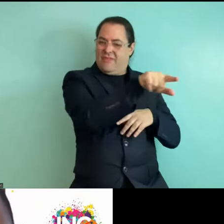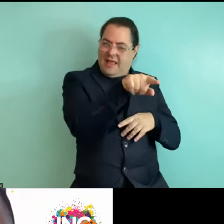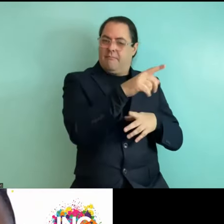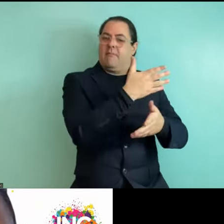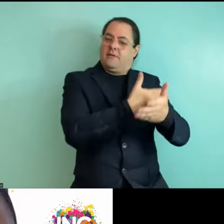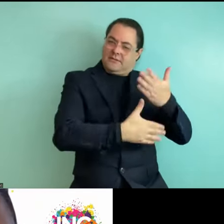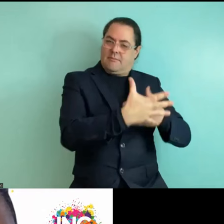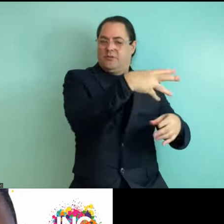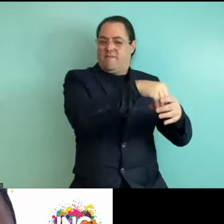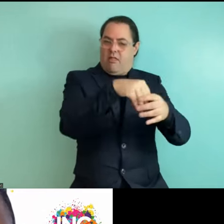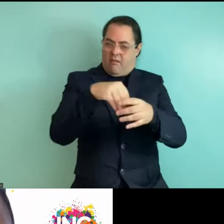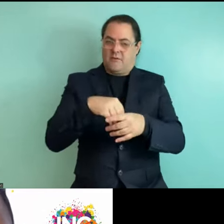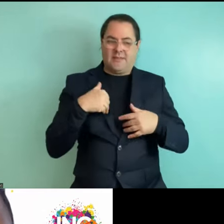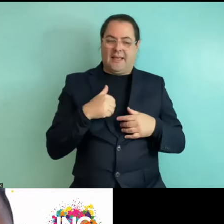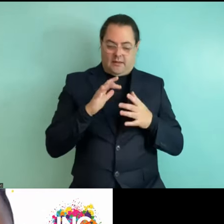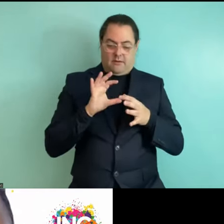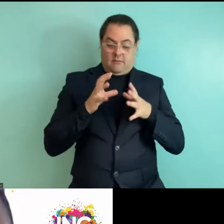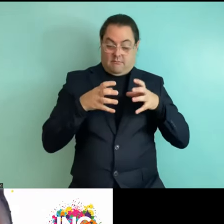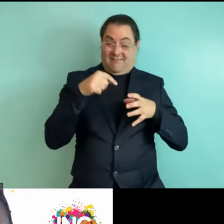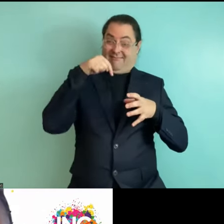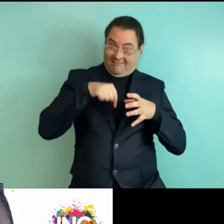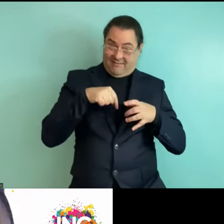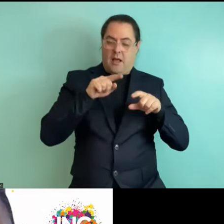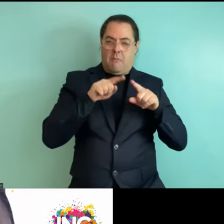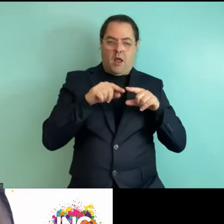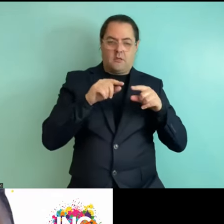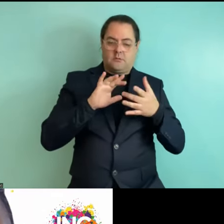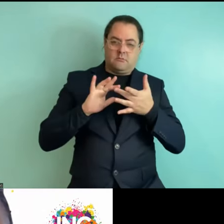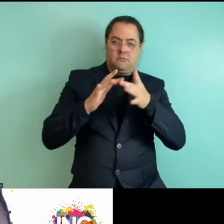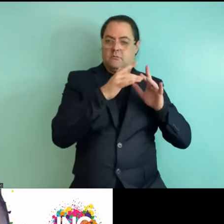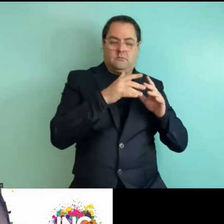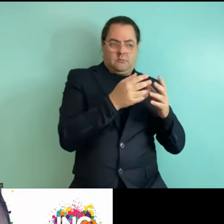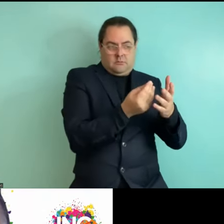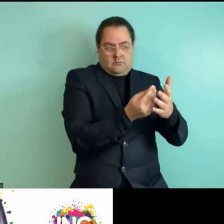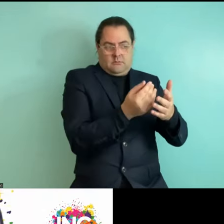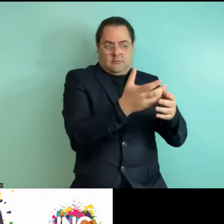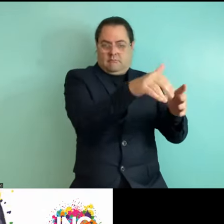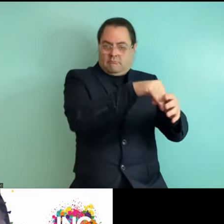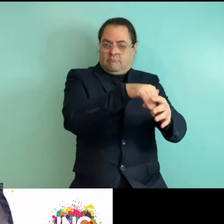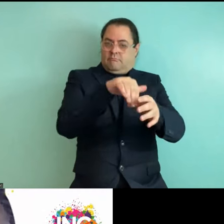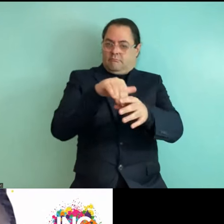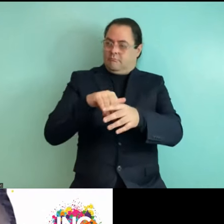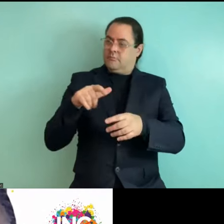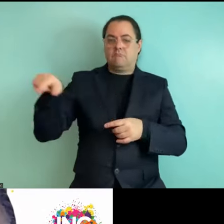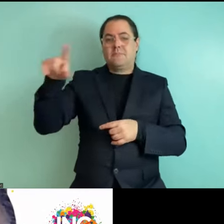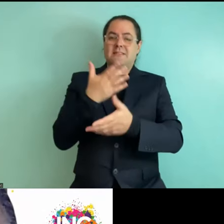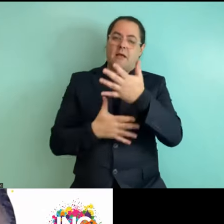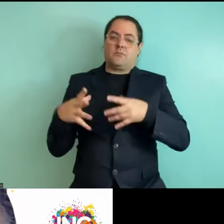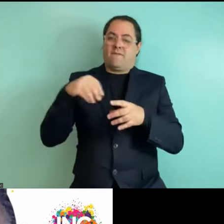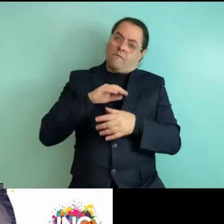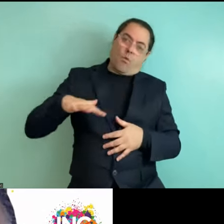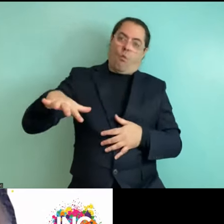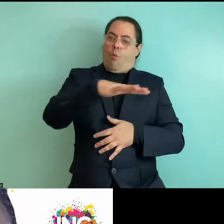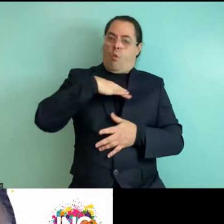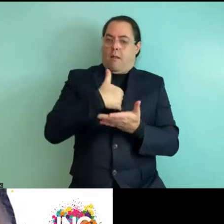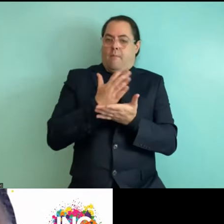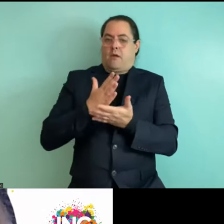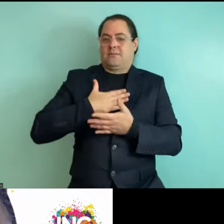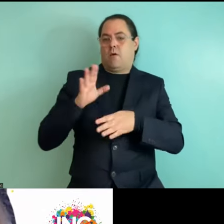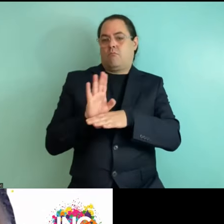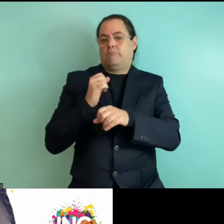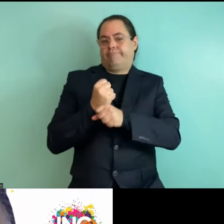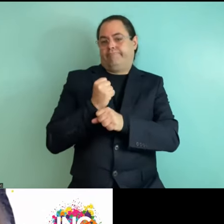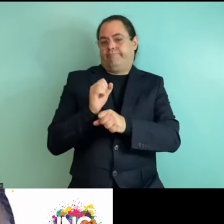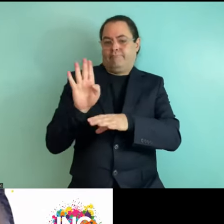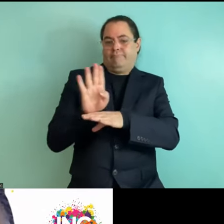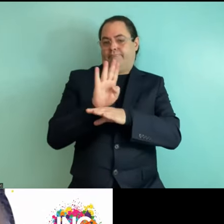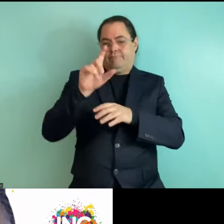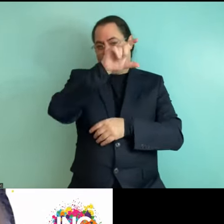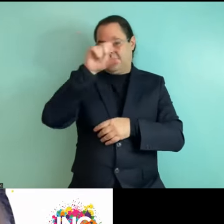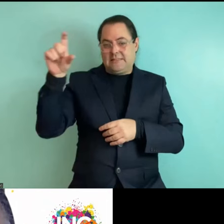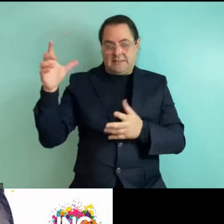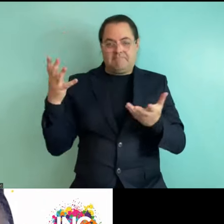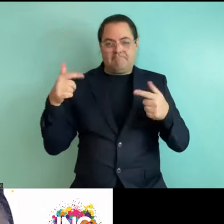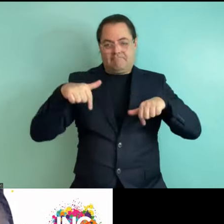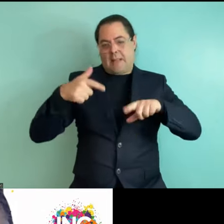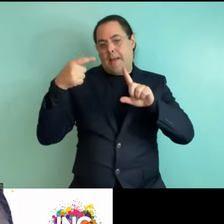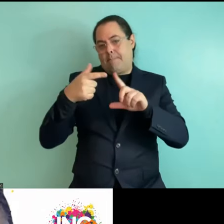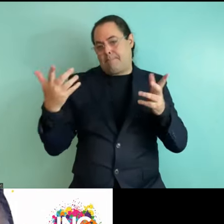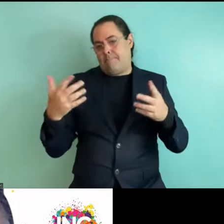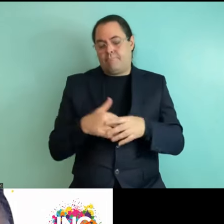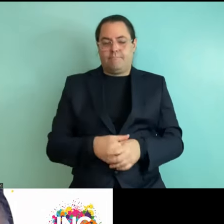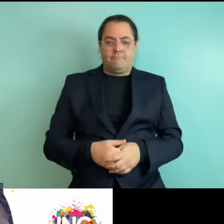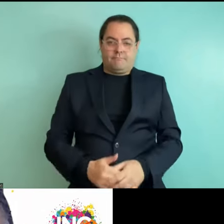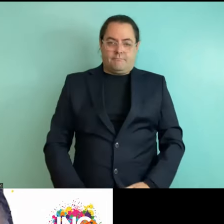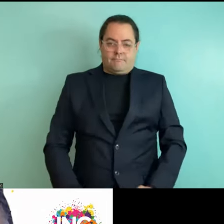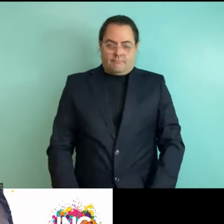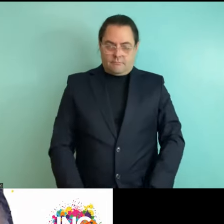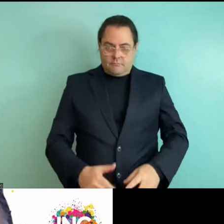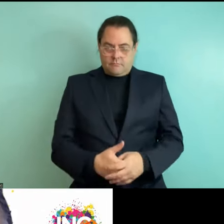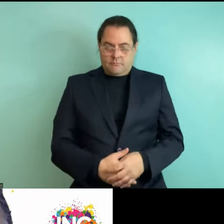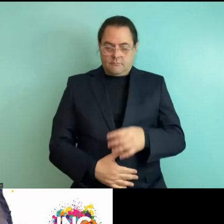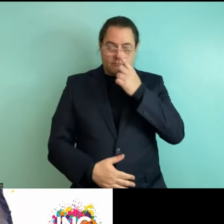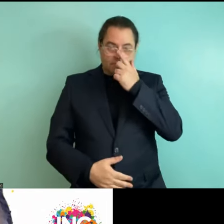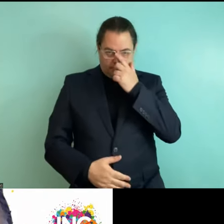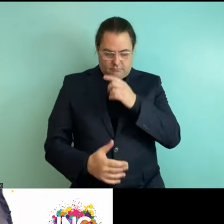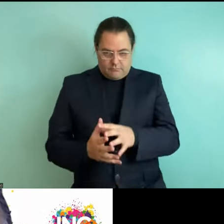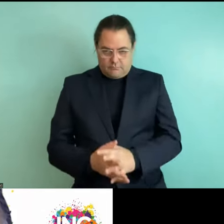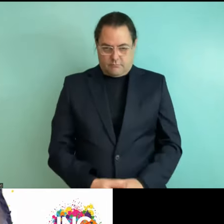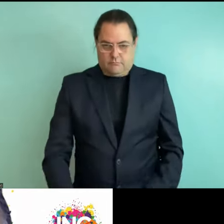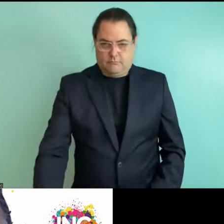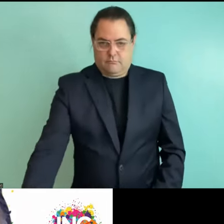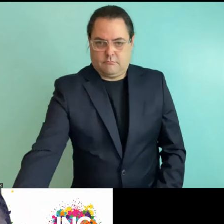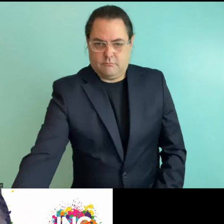given opportunities that enable them improve their economic will be.